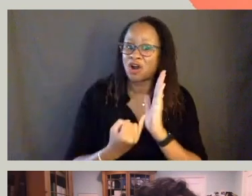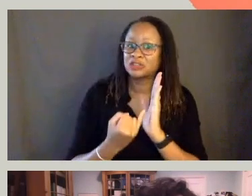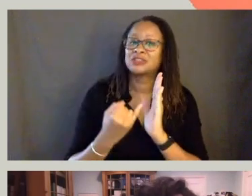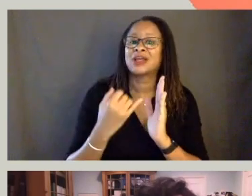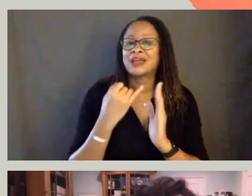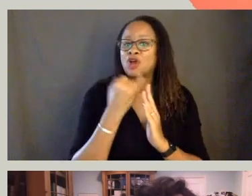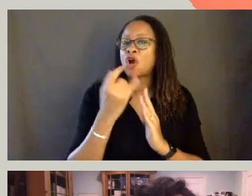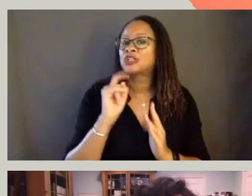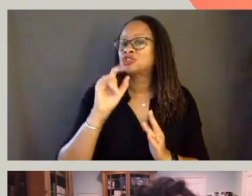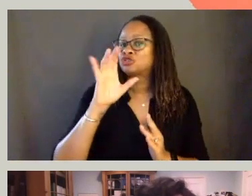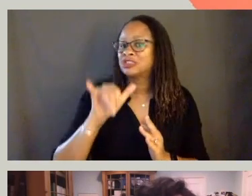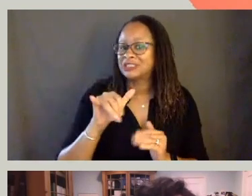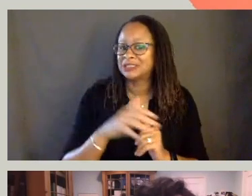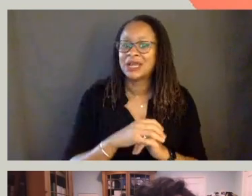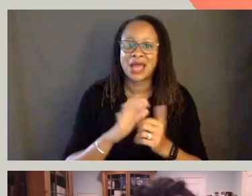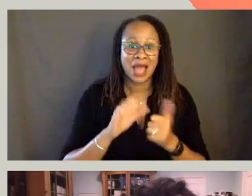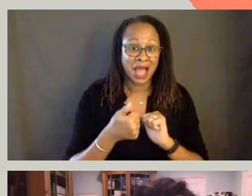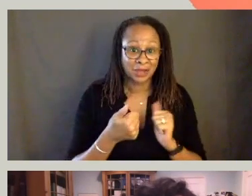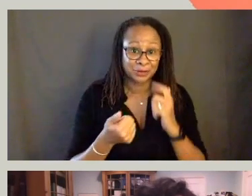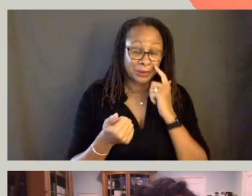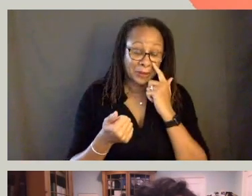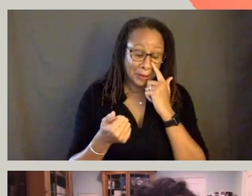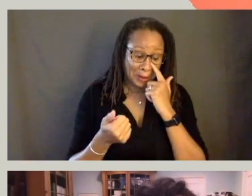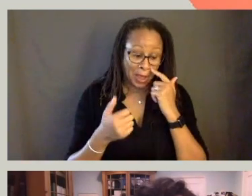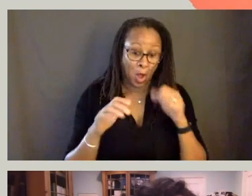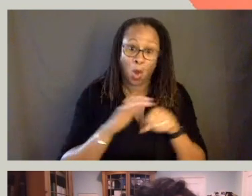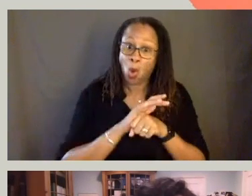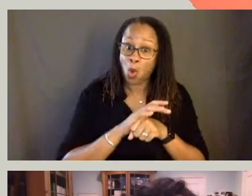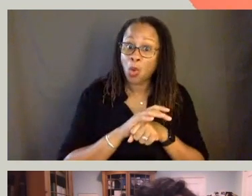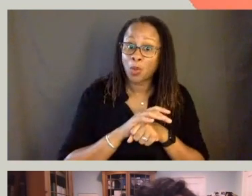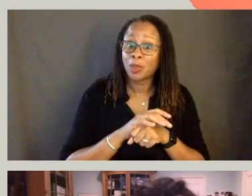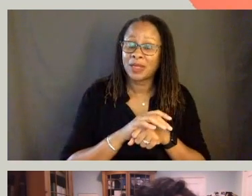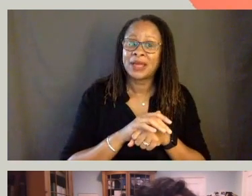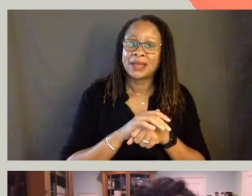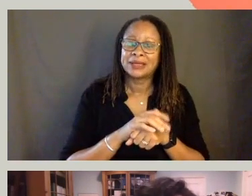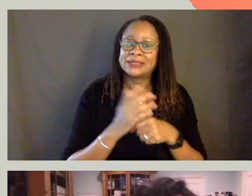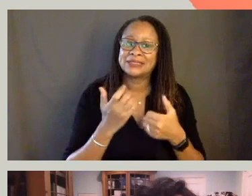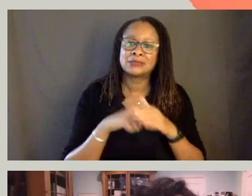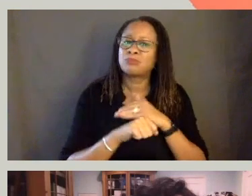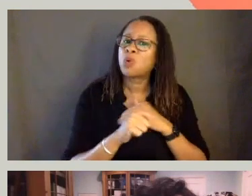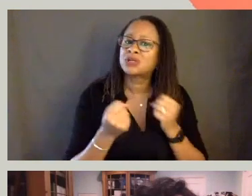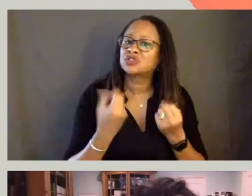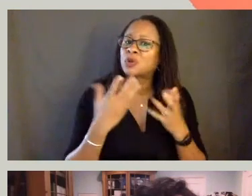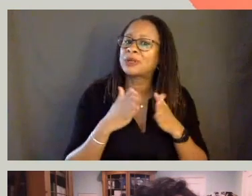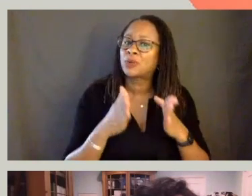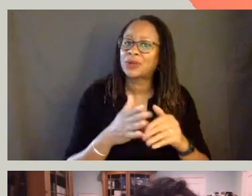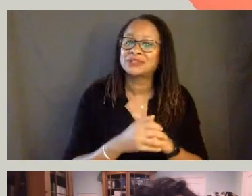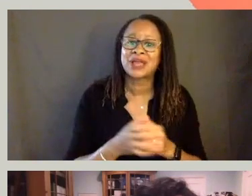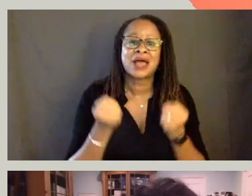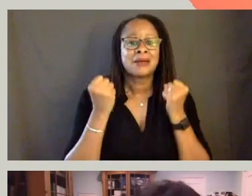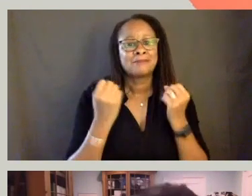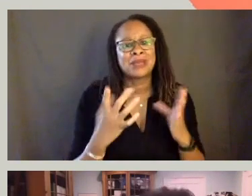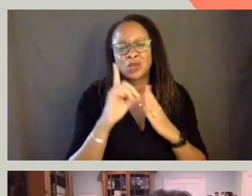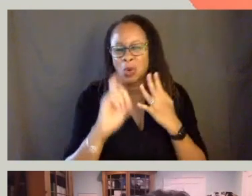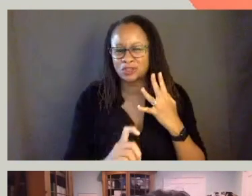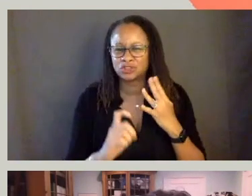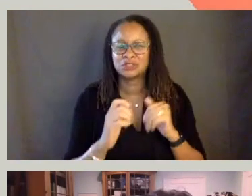And so, how whole that is is learned in so many ways. There are a number of questions that are about impact producing,